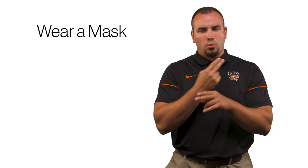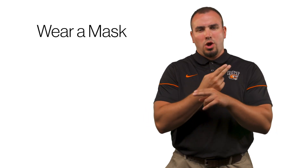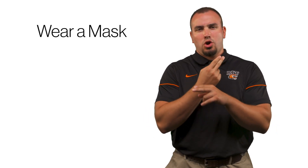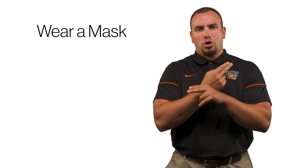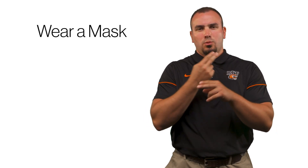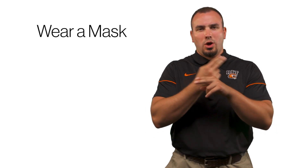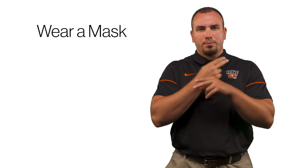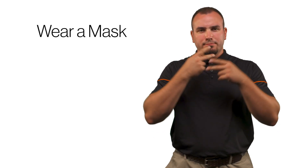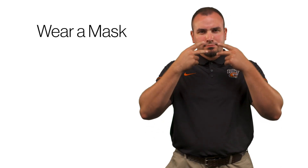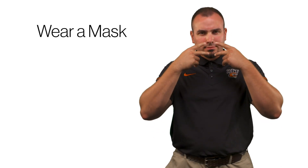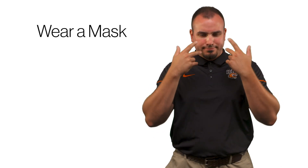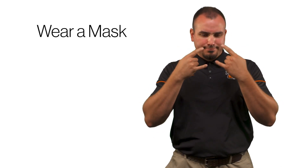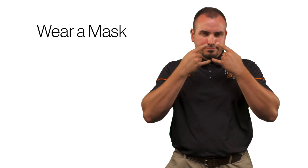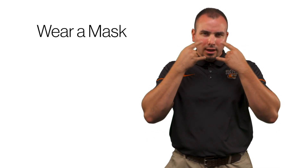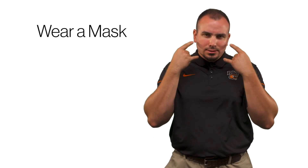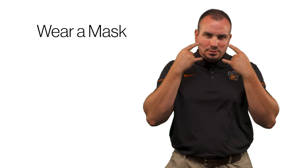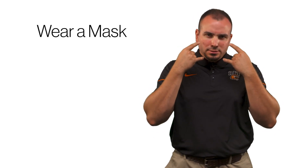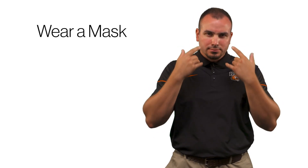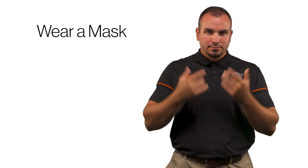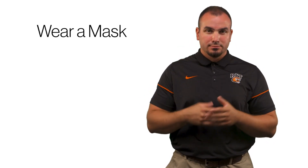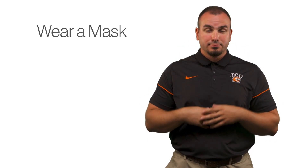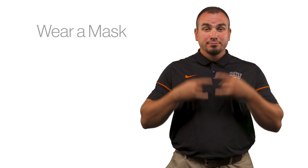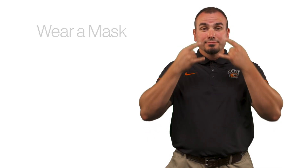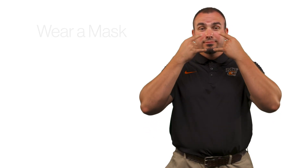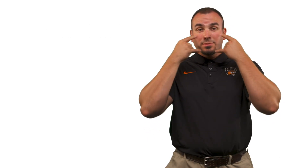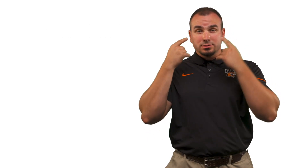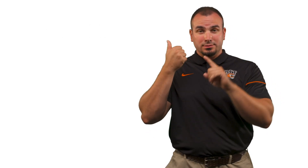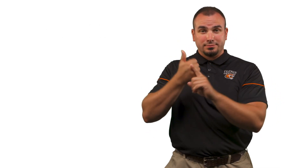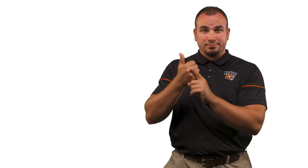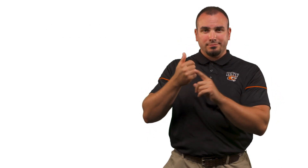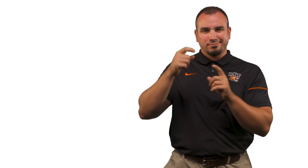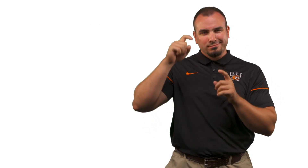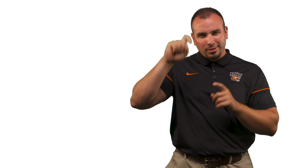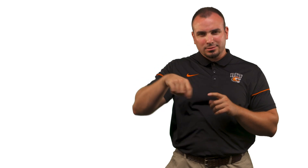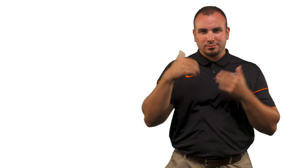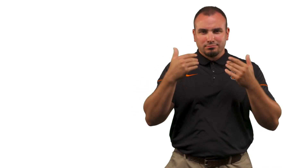Wear a Mask